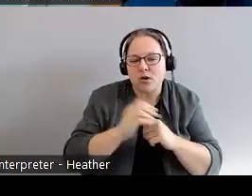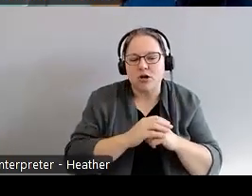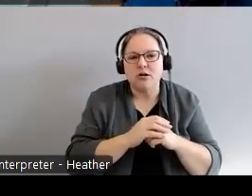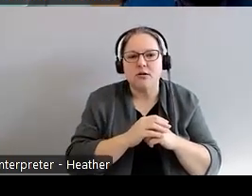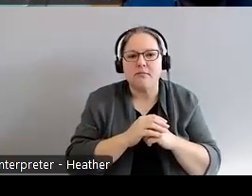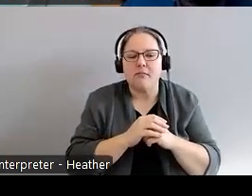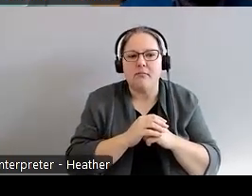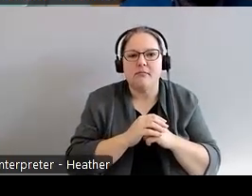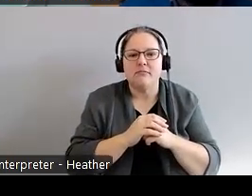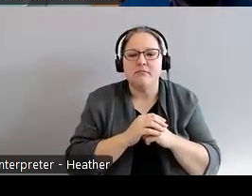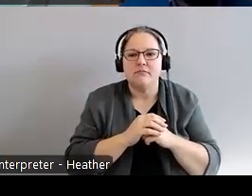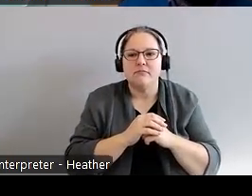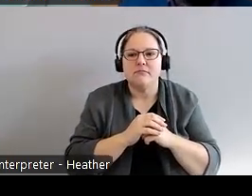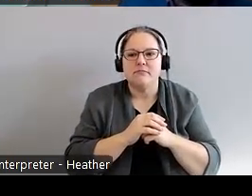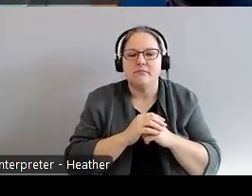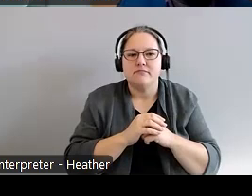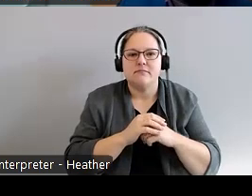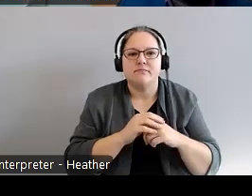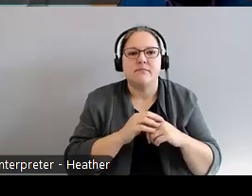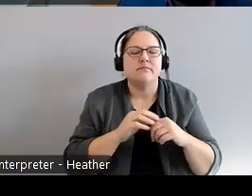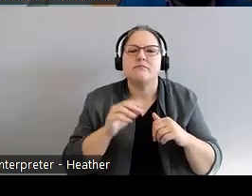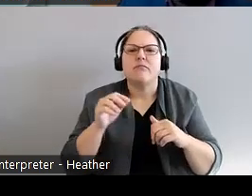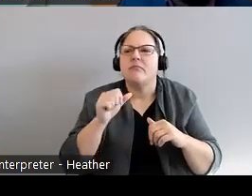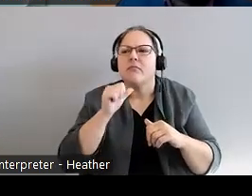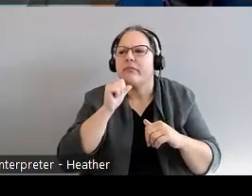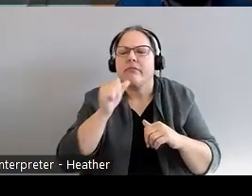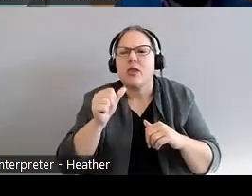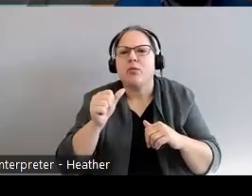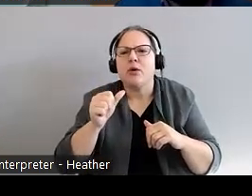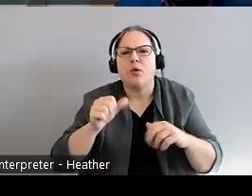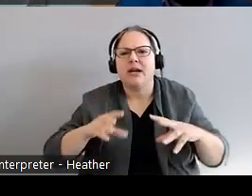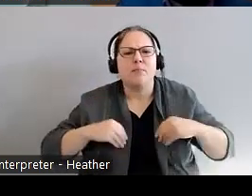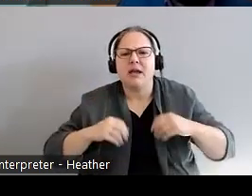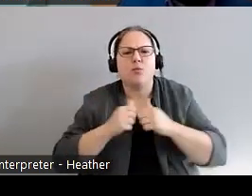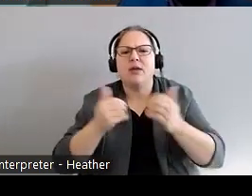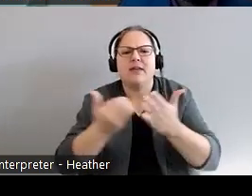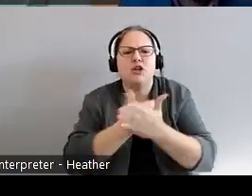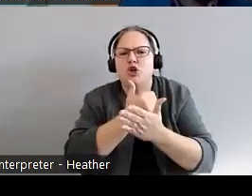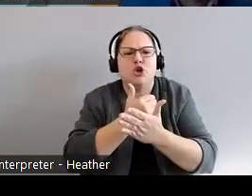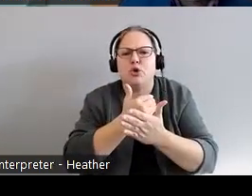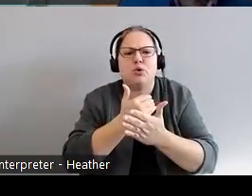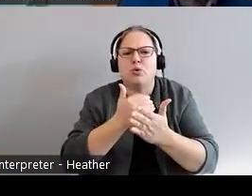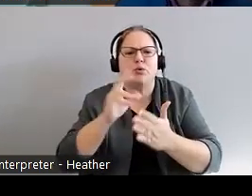um we won't uh in the PQ admit patients uh with a neuropathology for example or patients who have a